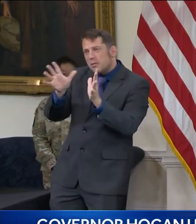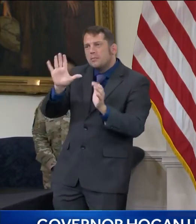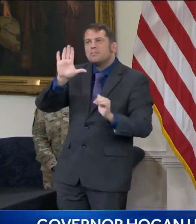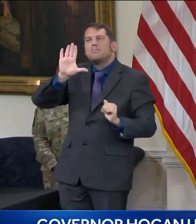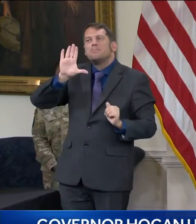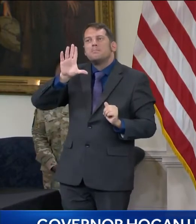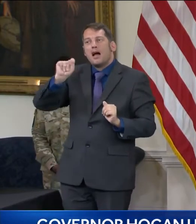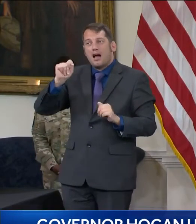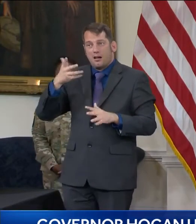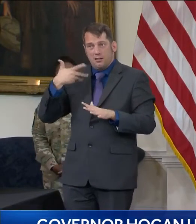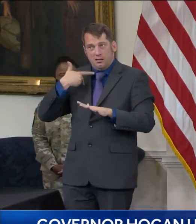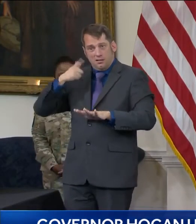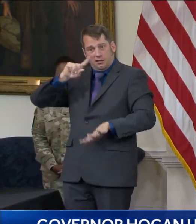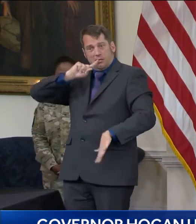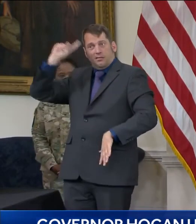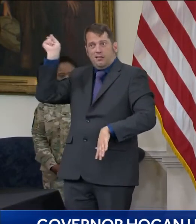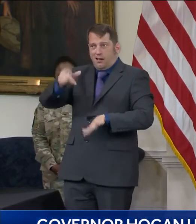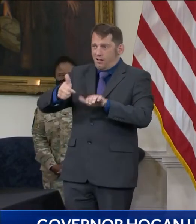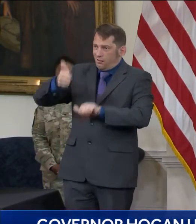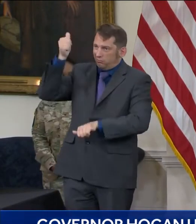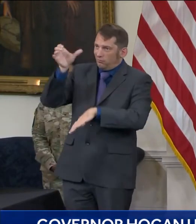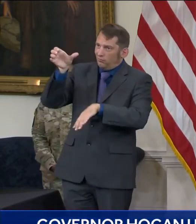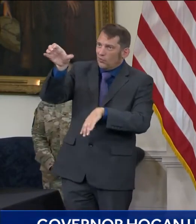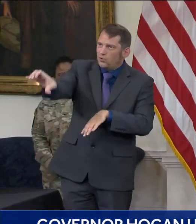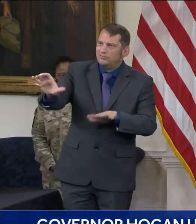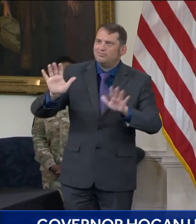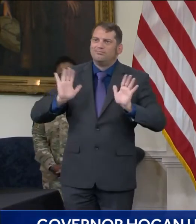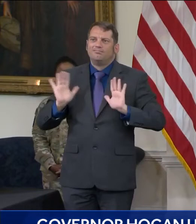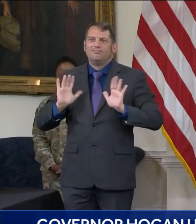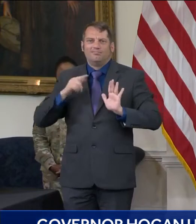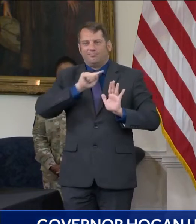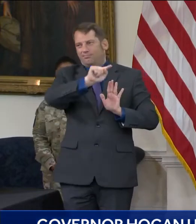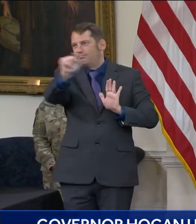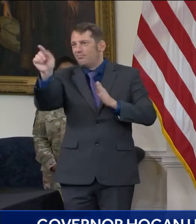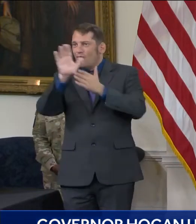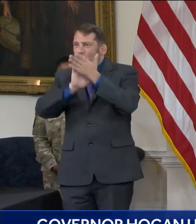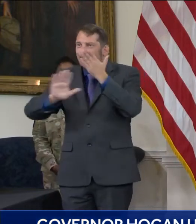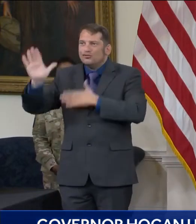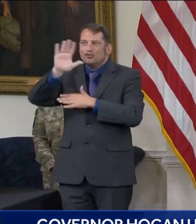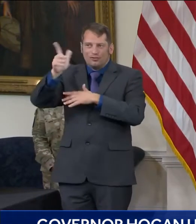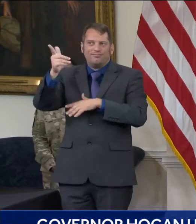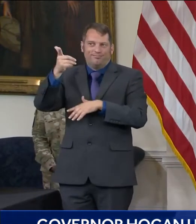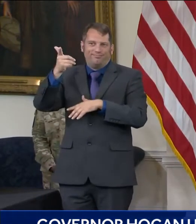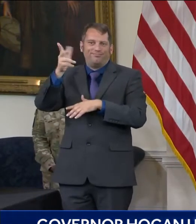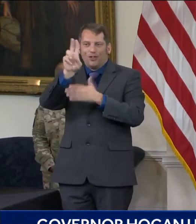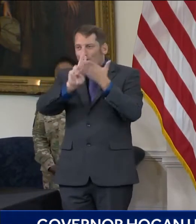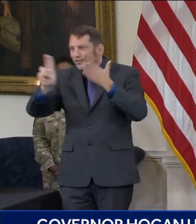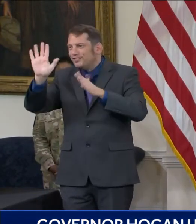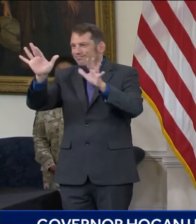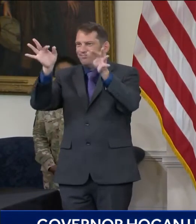AND, WE WOULD ENCOURAGE THEM TO DO SO. THAT IS NOT AN ACTION THAT REQUIRES EXECUTIVE ORDER, THAT